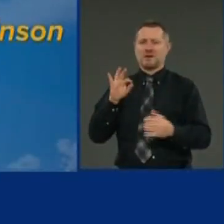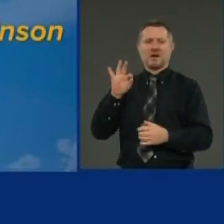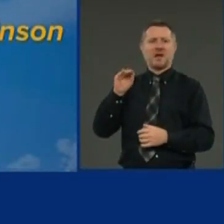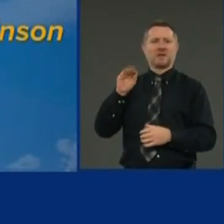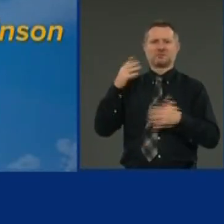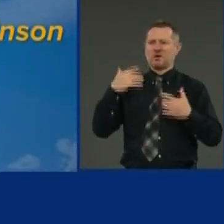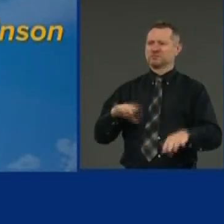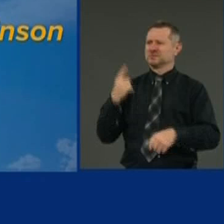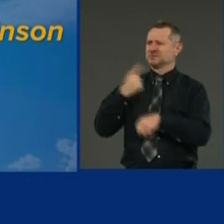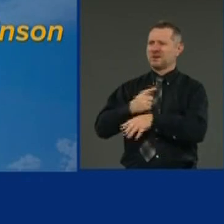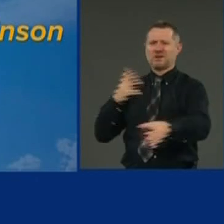LET'S PROCEED.